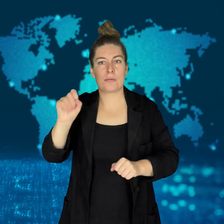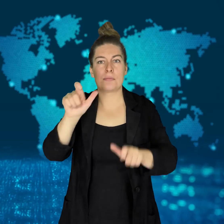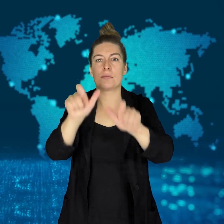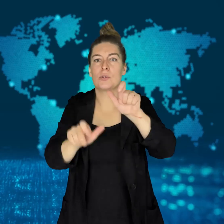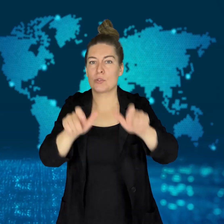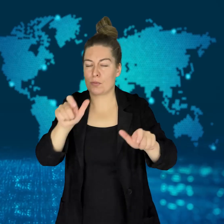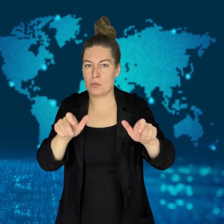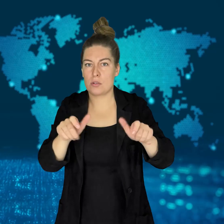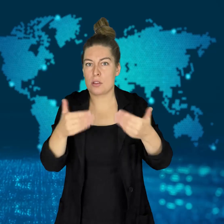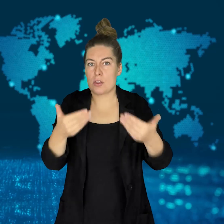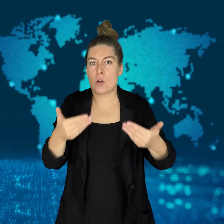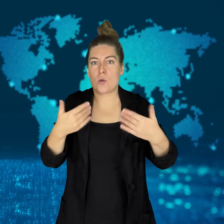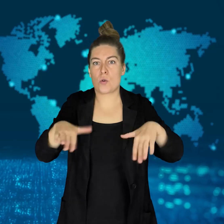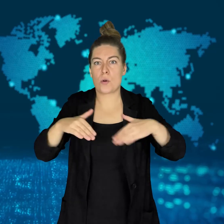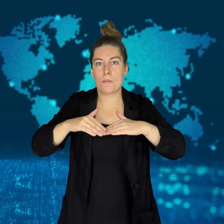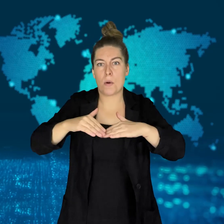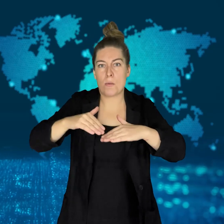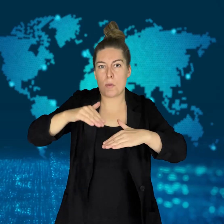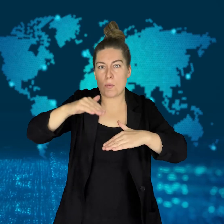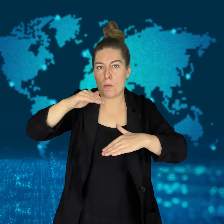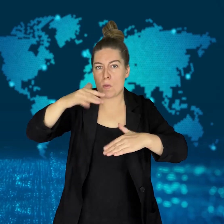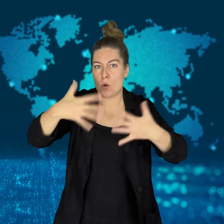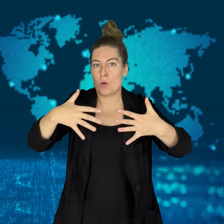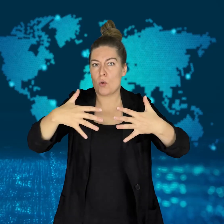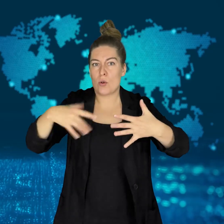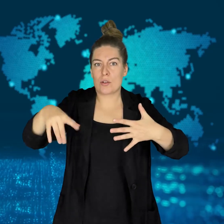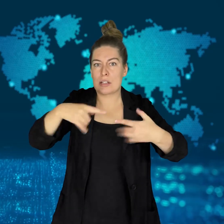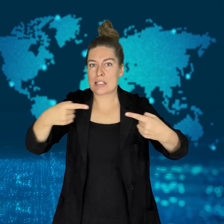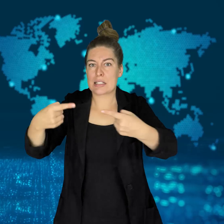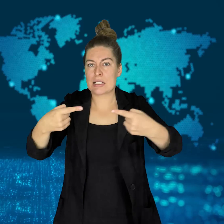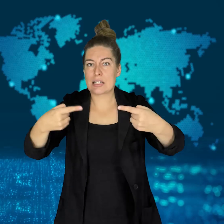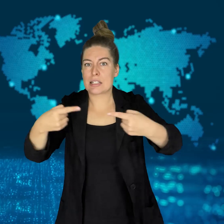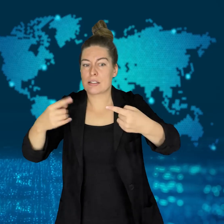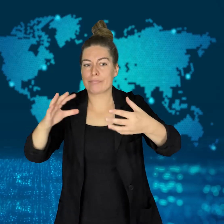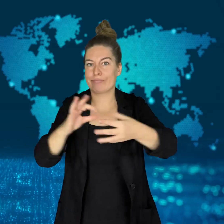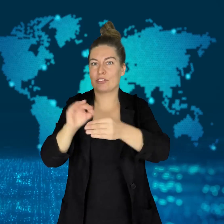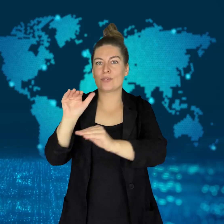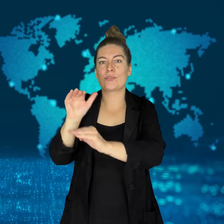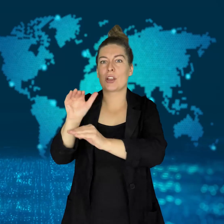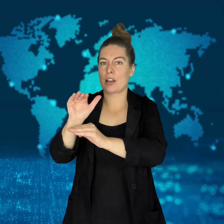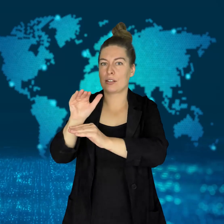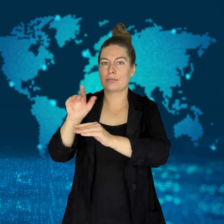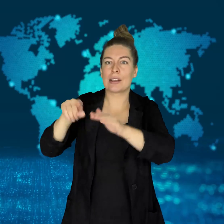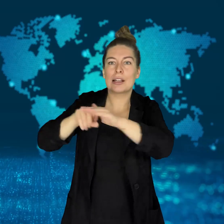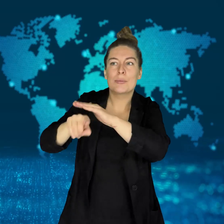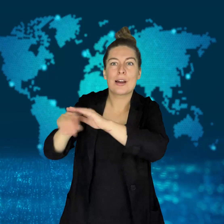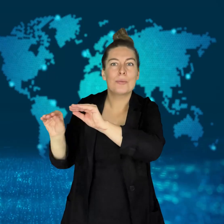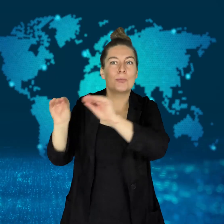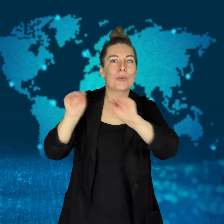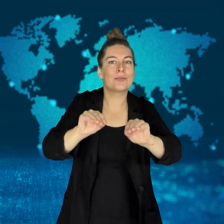the rioters did not have Ireland's best interest at heart.